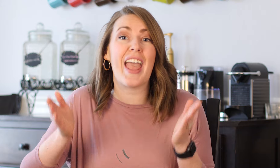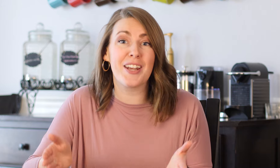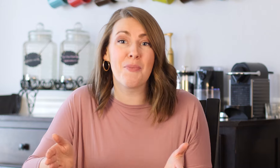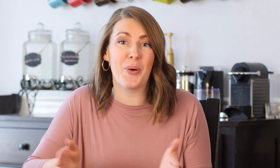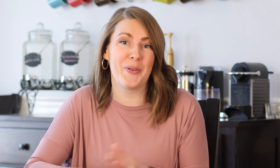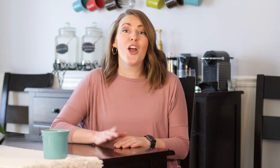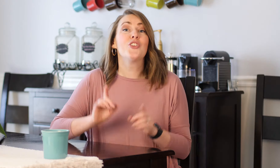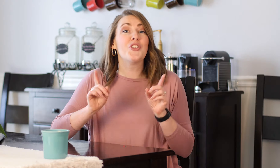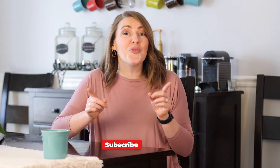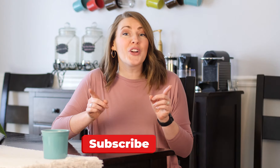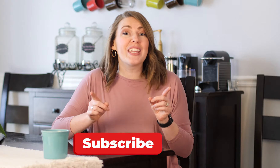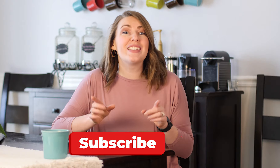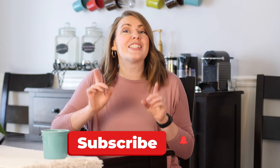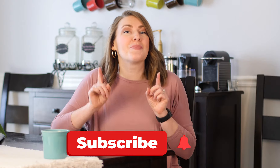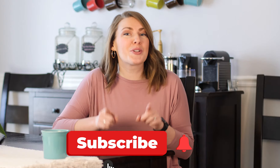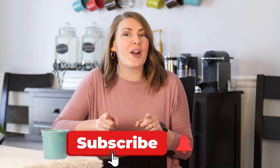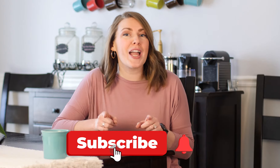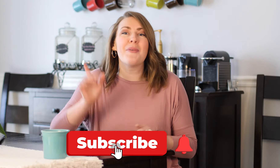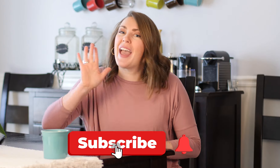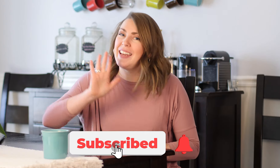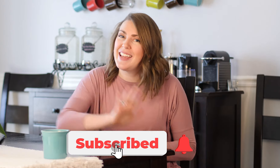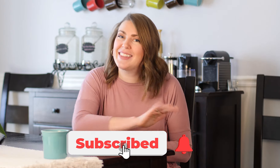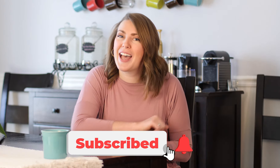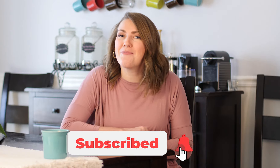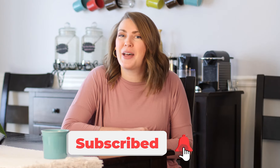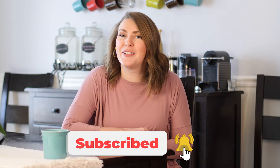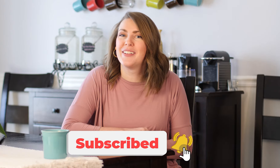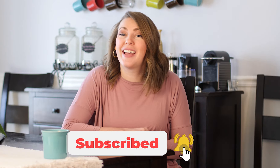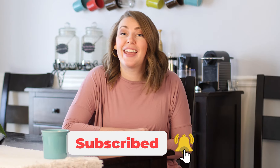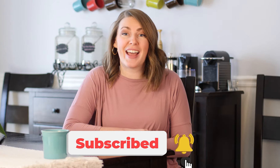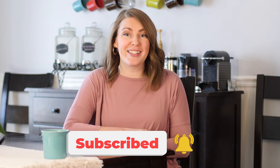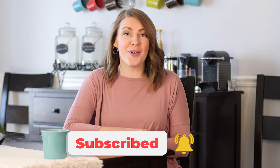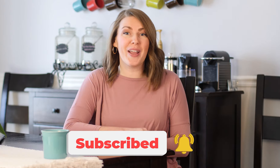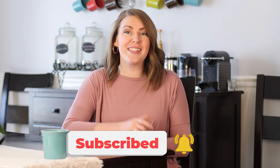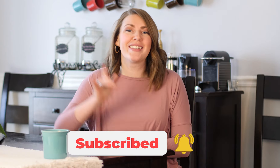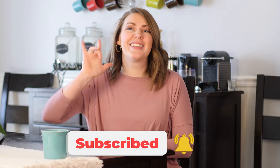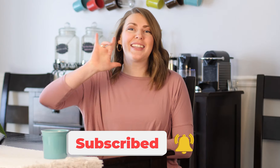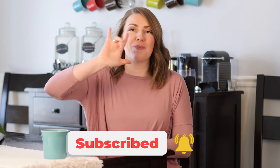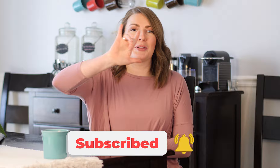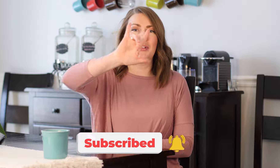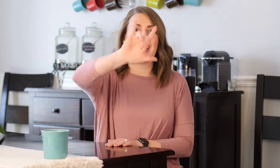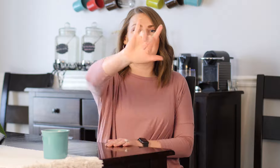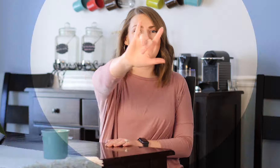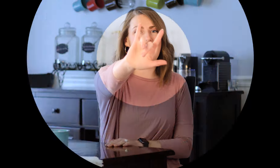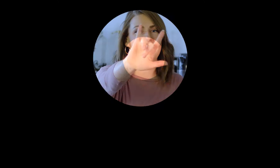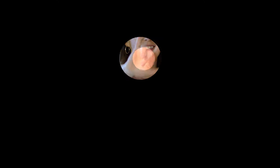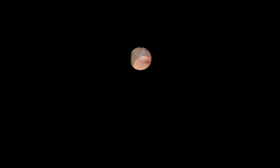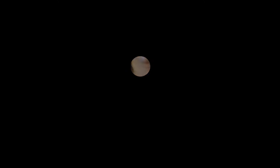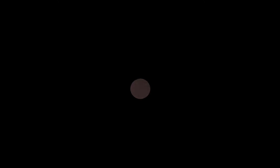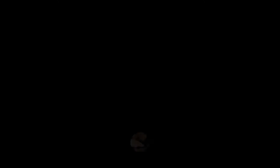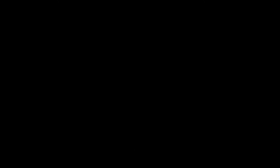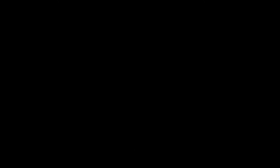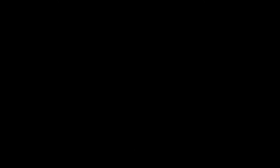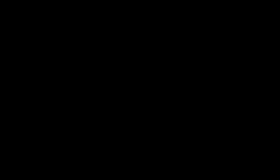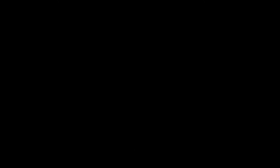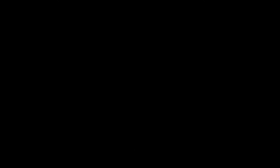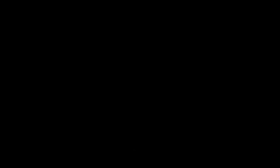and more. Don't forget to subscribe and hit that bell, and as always keep learning how to sign.